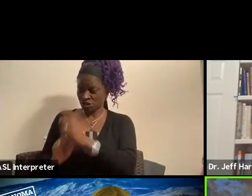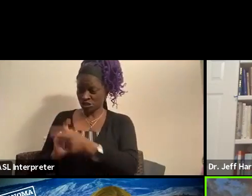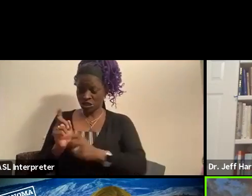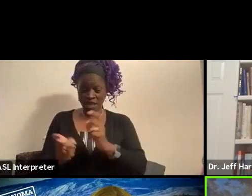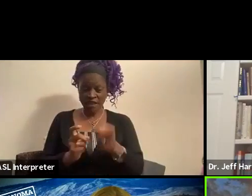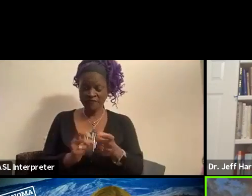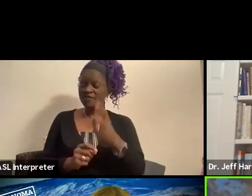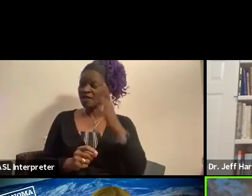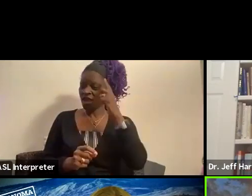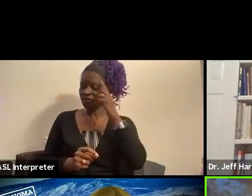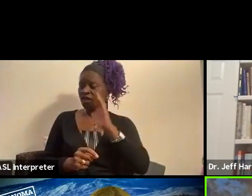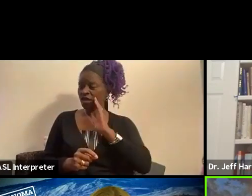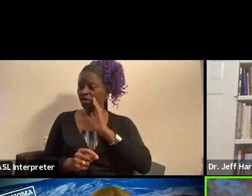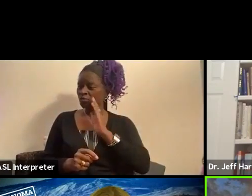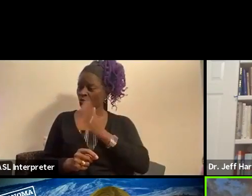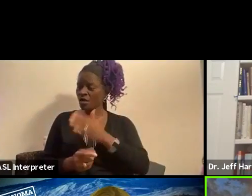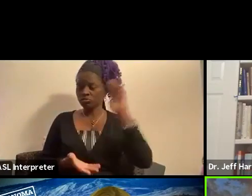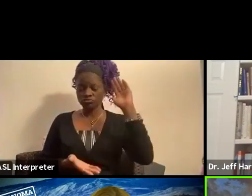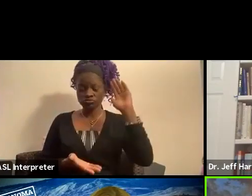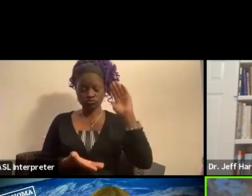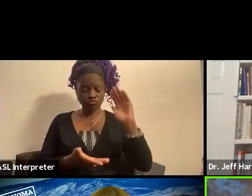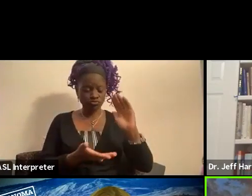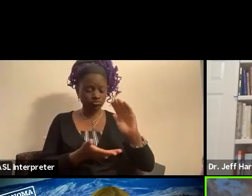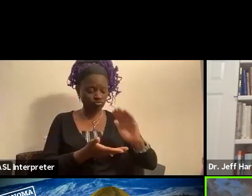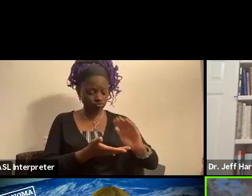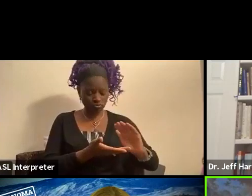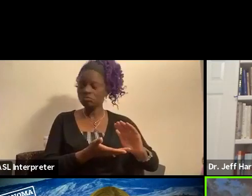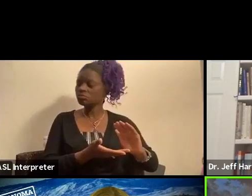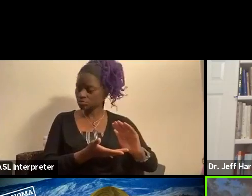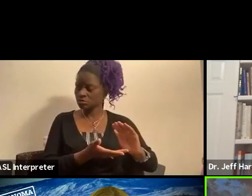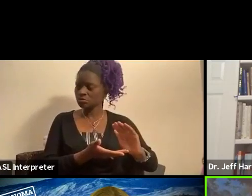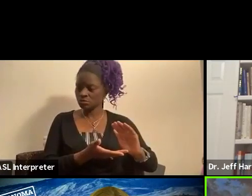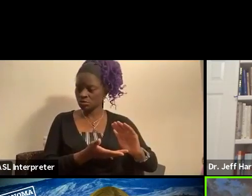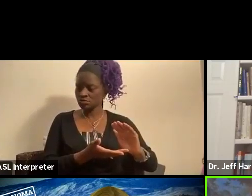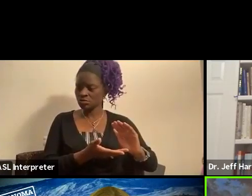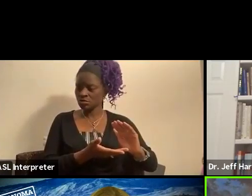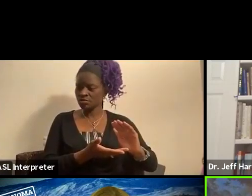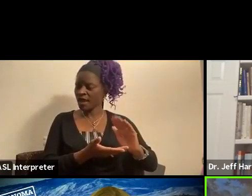in our case rates and a decrease in the test positivity,